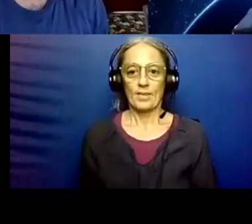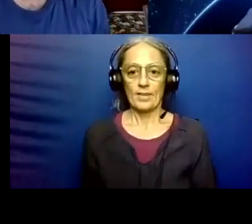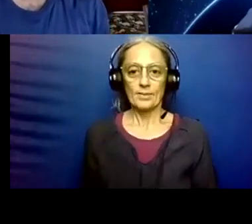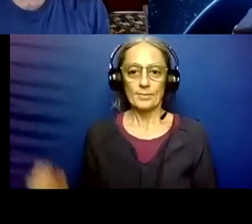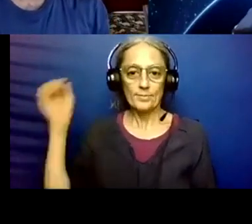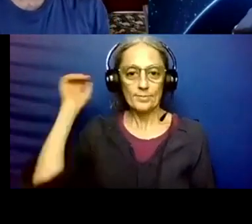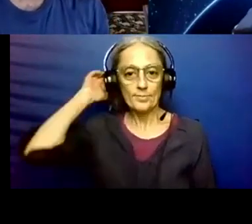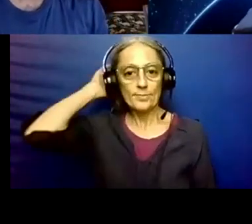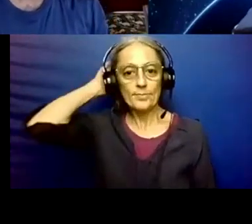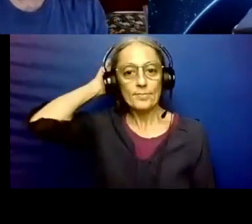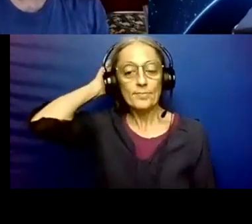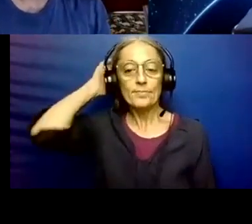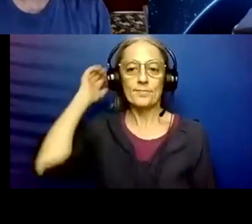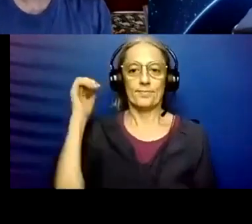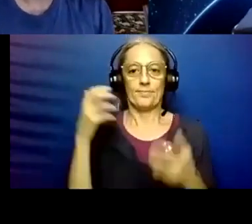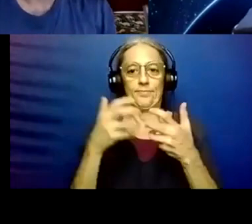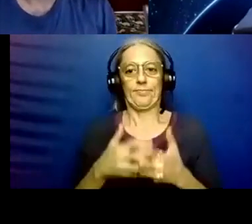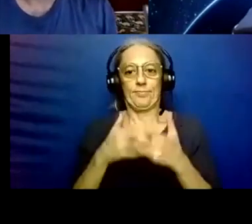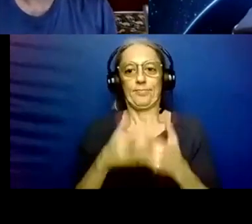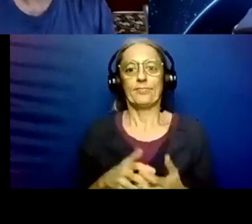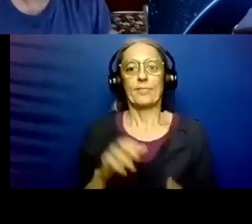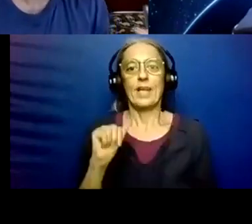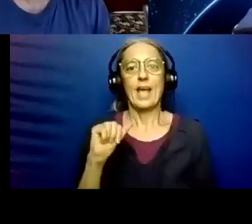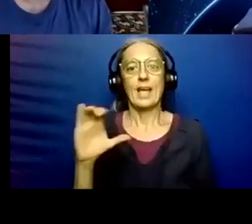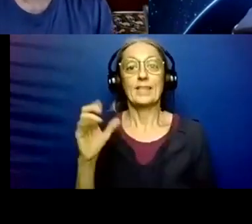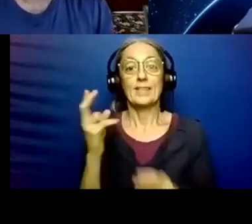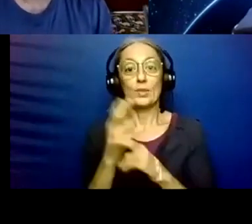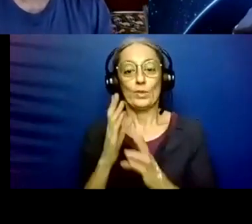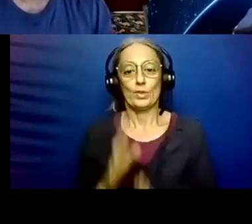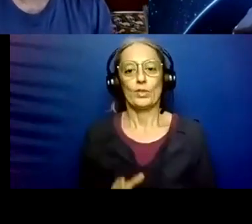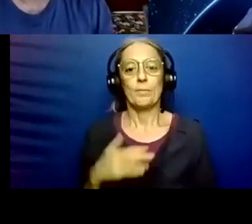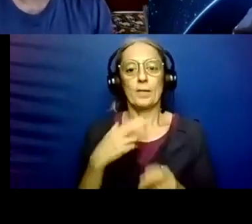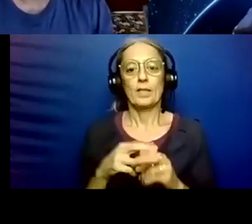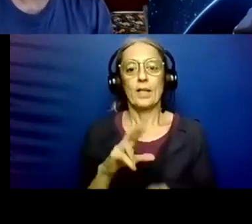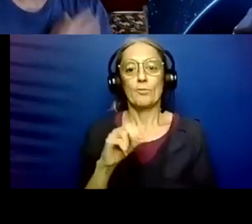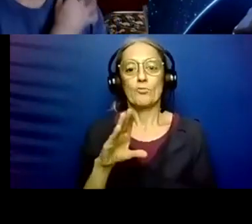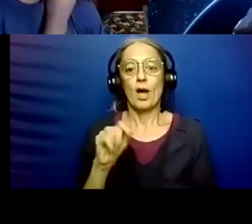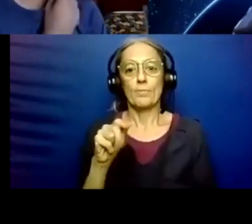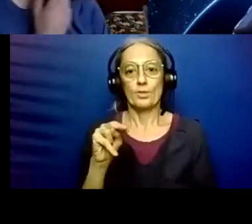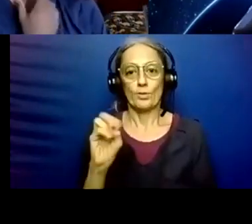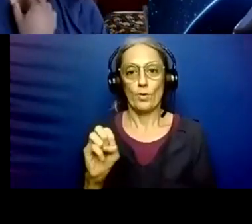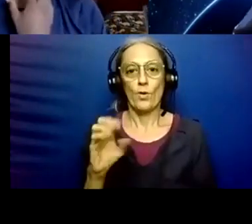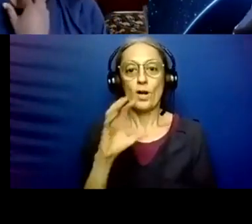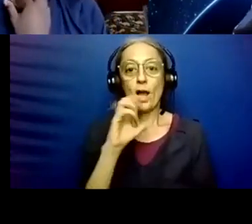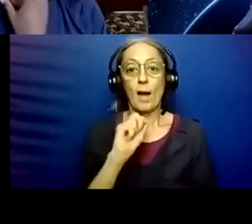AAC users, my name is Rob Stone. I am 23 years old.